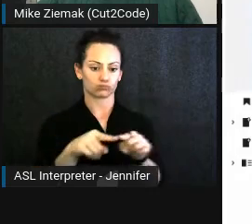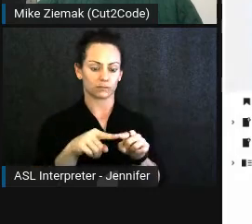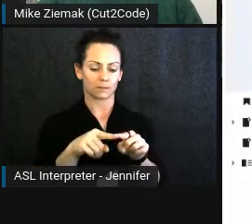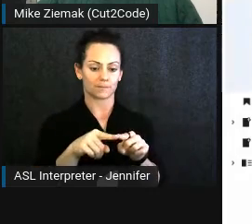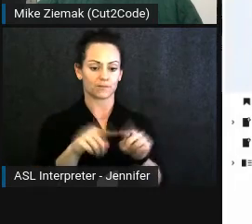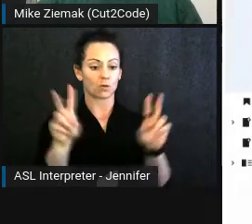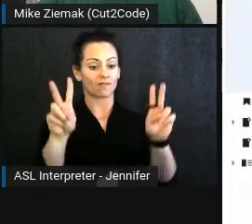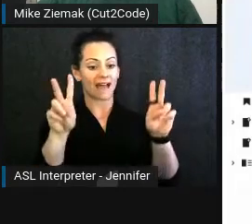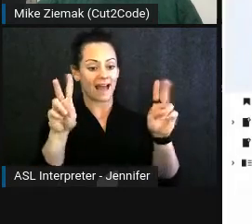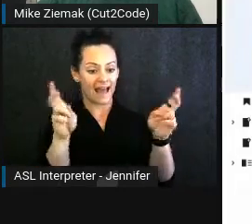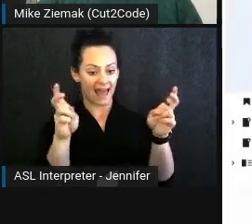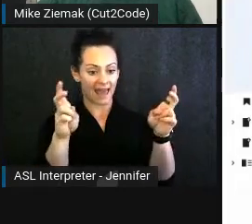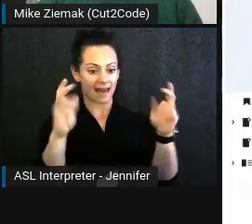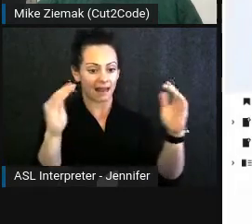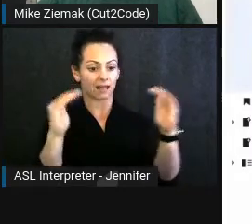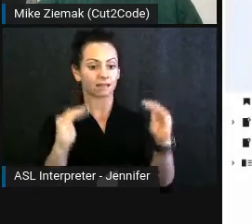Everything that we need.